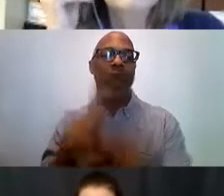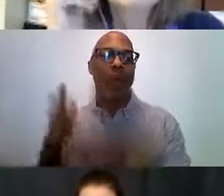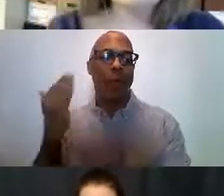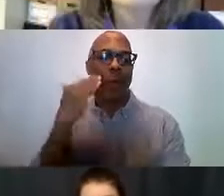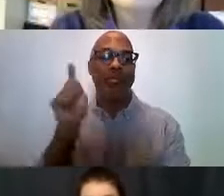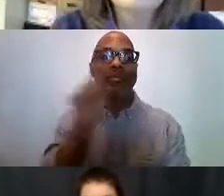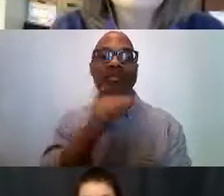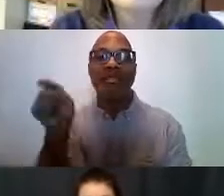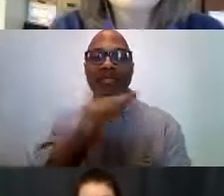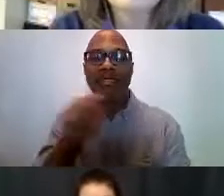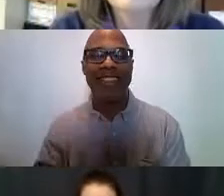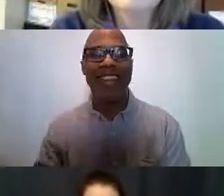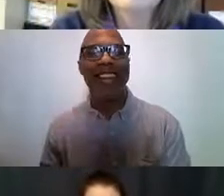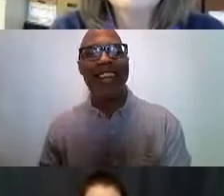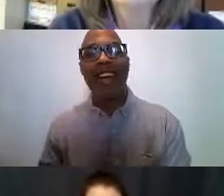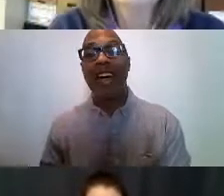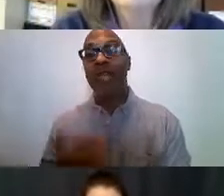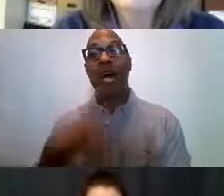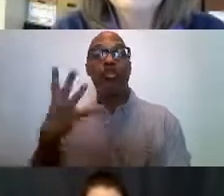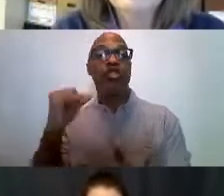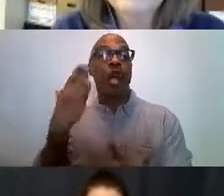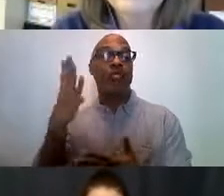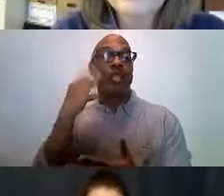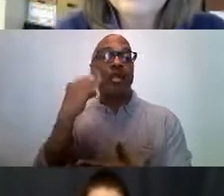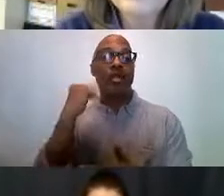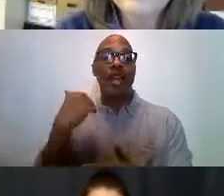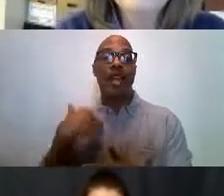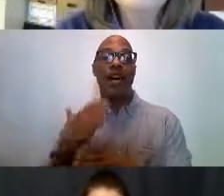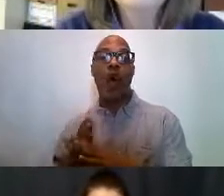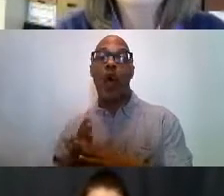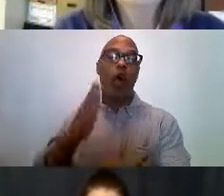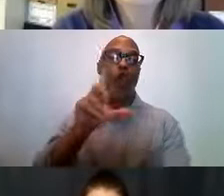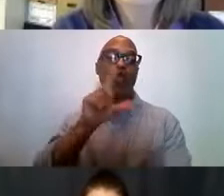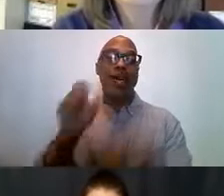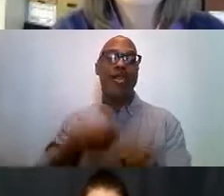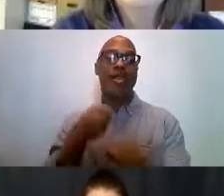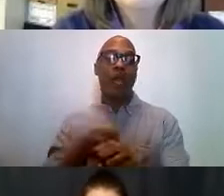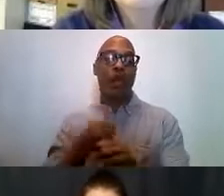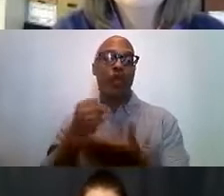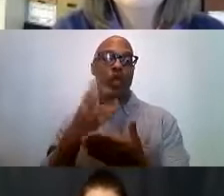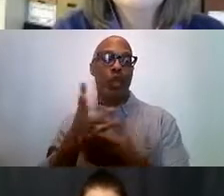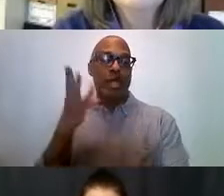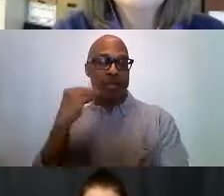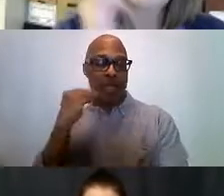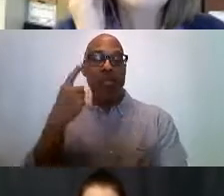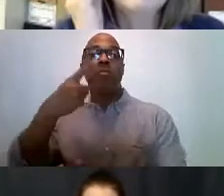I have gotten to know the staff here. My job experience includes over 29 years of the social worker field and